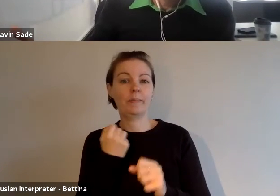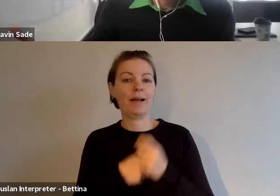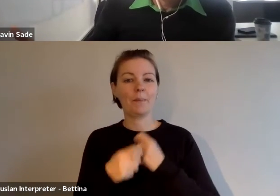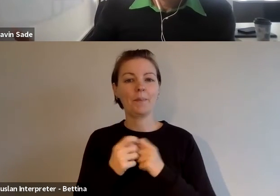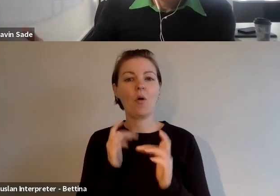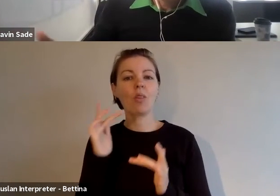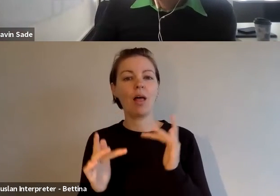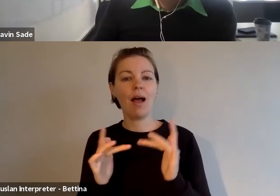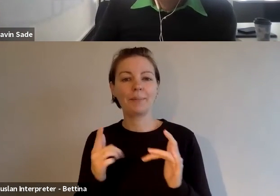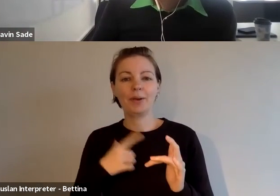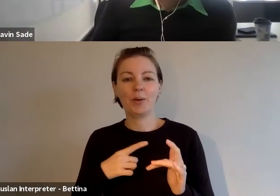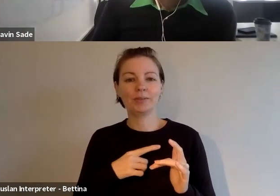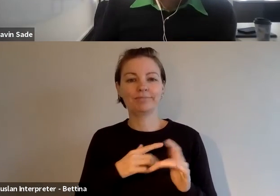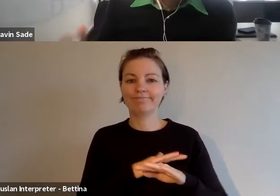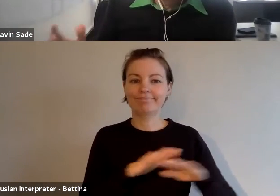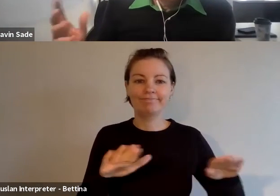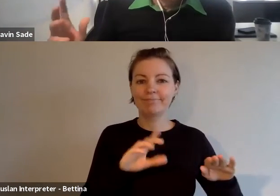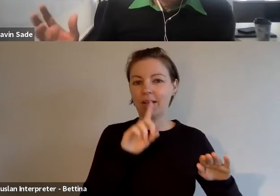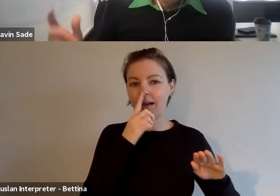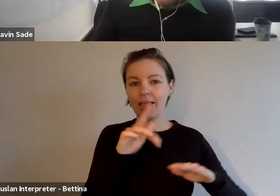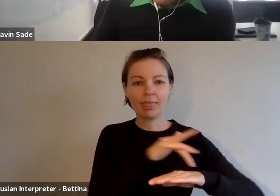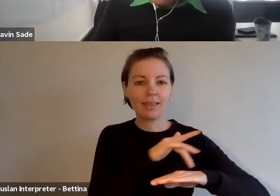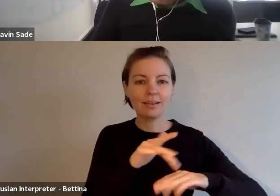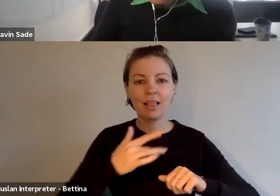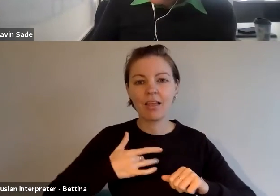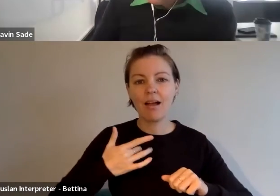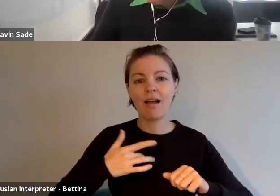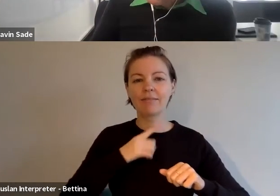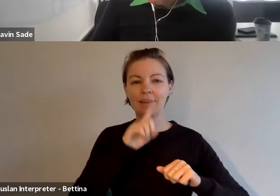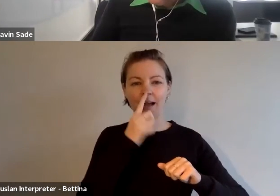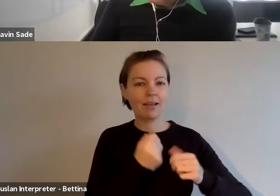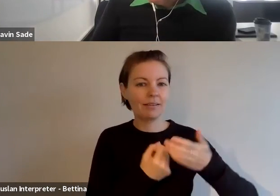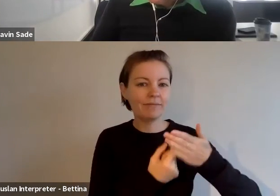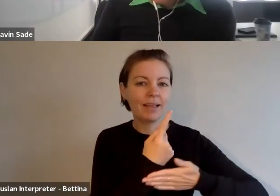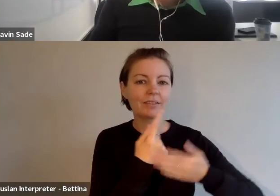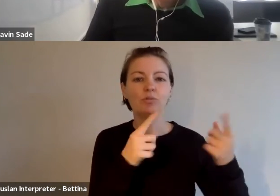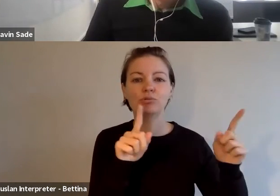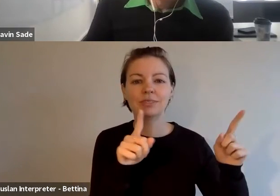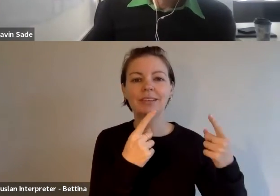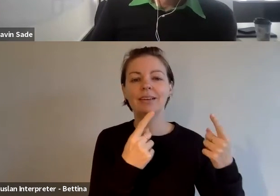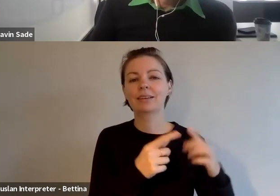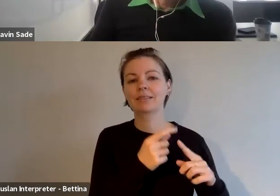and events . I regularly told a couple of antidotes, one about PhD students